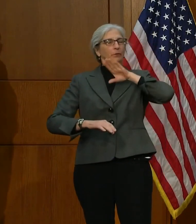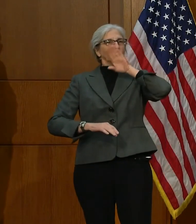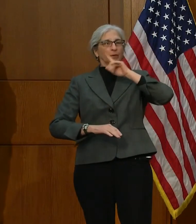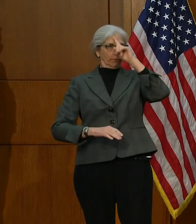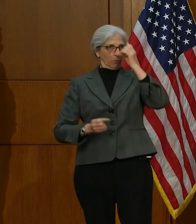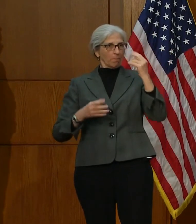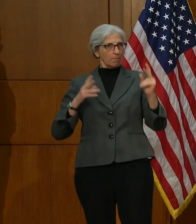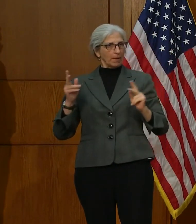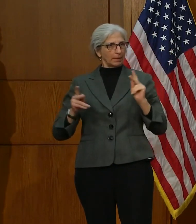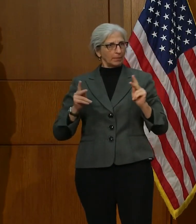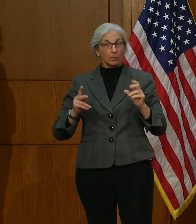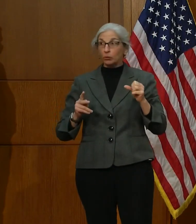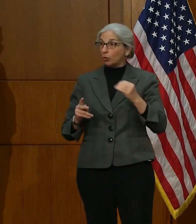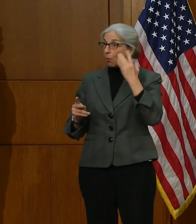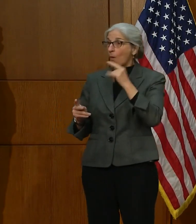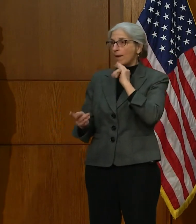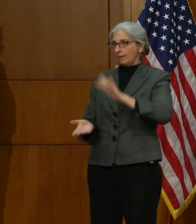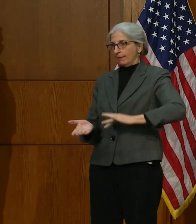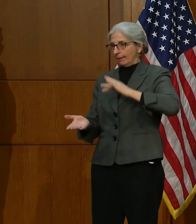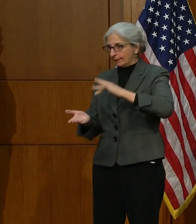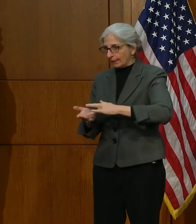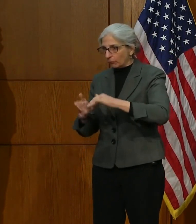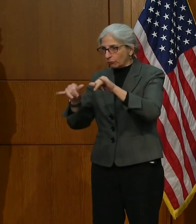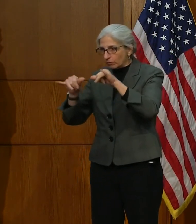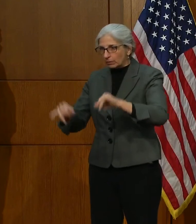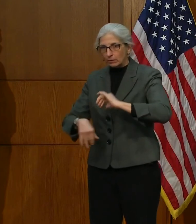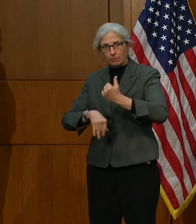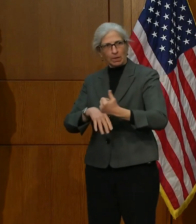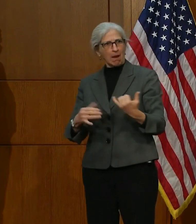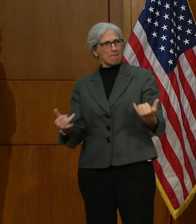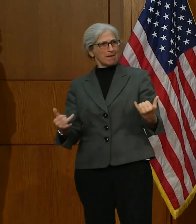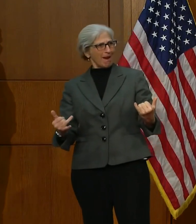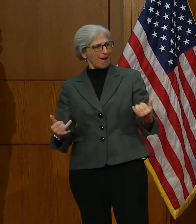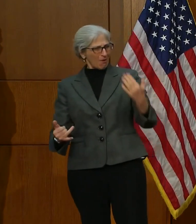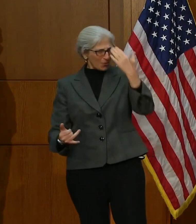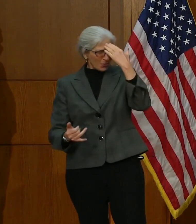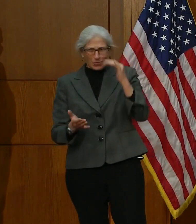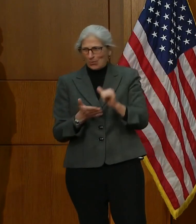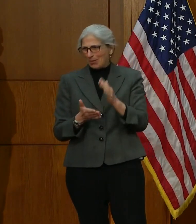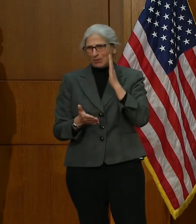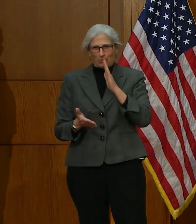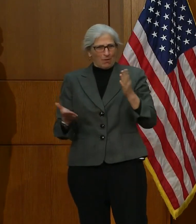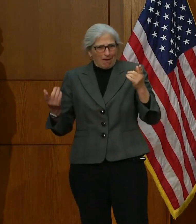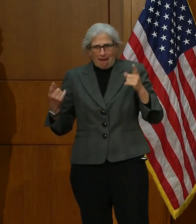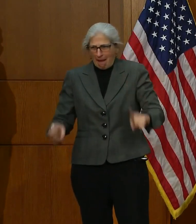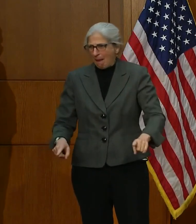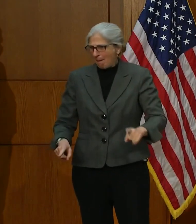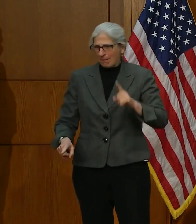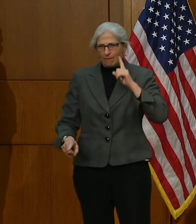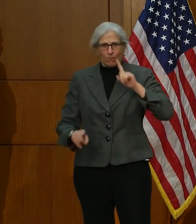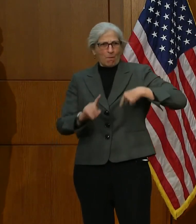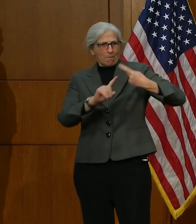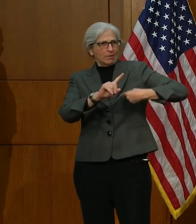SOURCE OF CONFUSION AND FRUSTRATION FOR MANY PEOPLE. WHY IS THIS CENTRALIZED SYSTEM JUST BEING SET UP NOW, WHEN WE